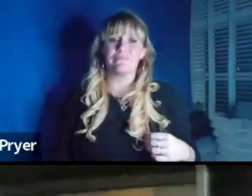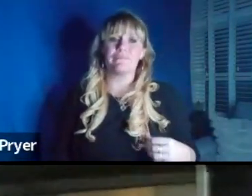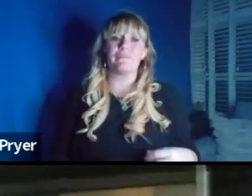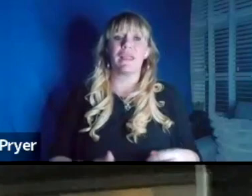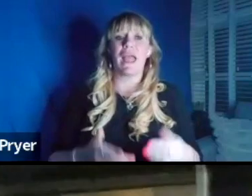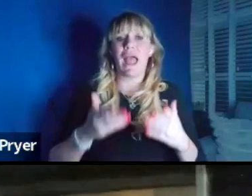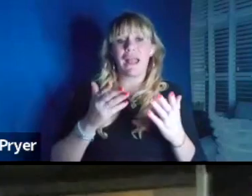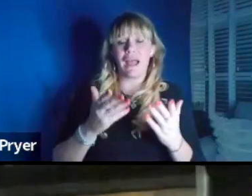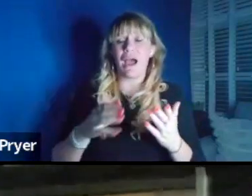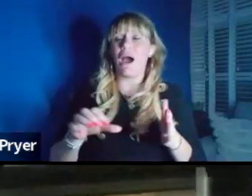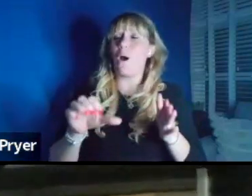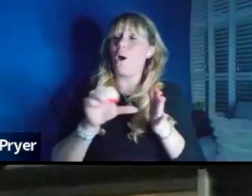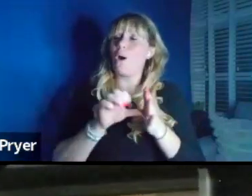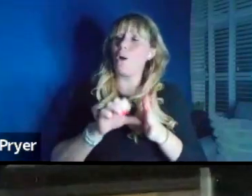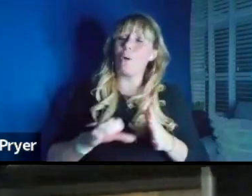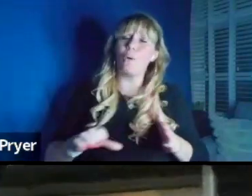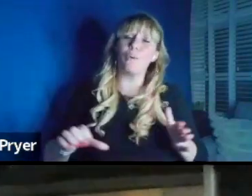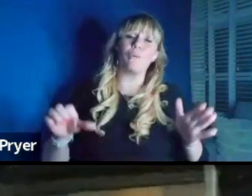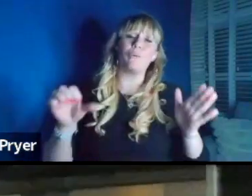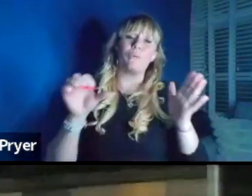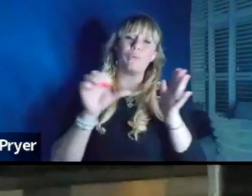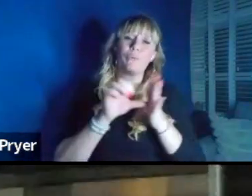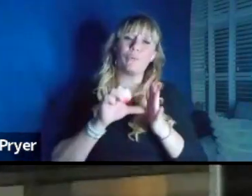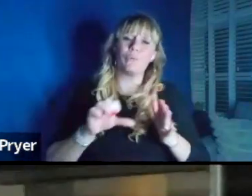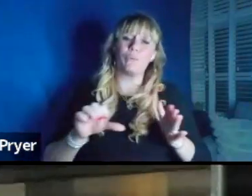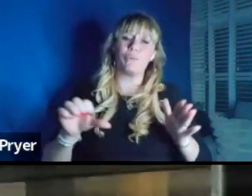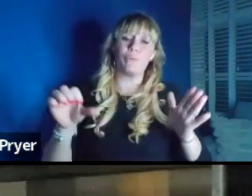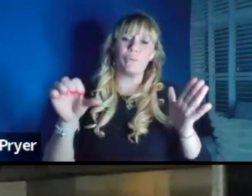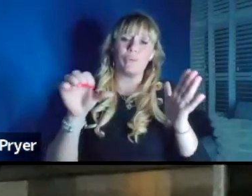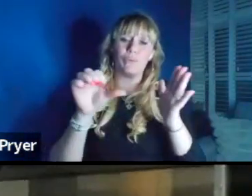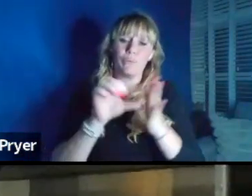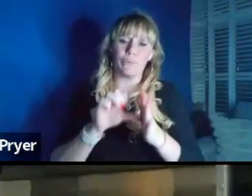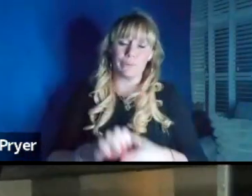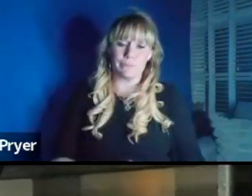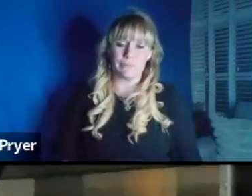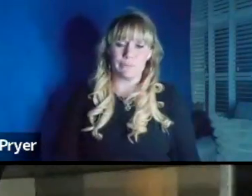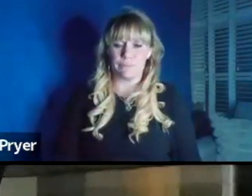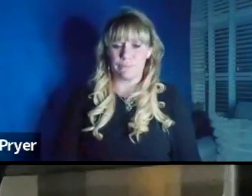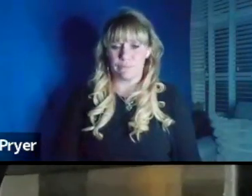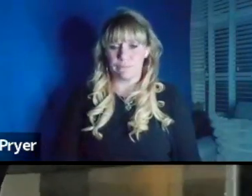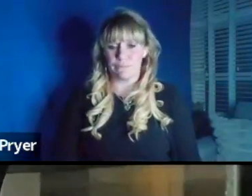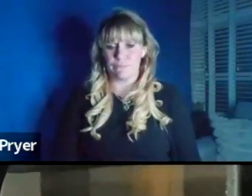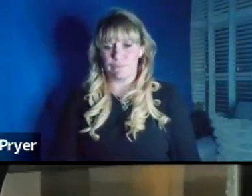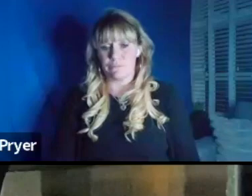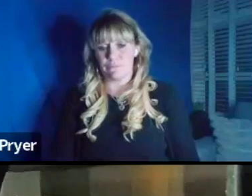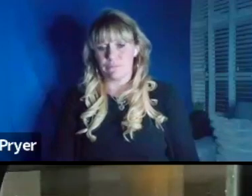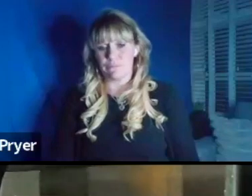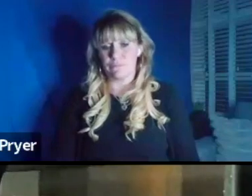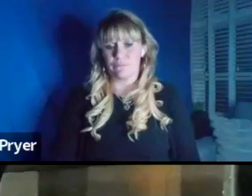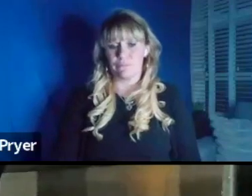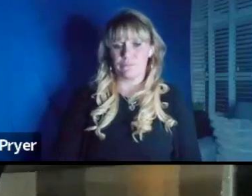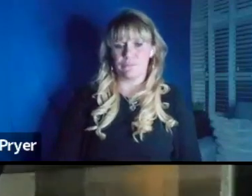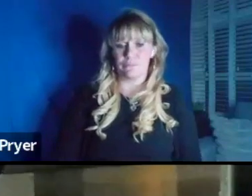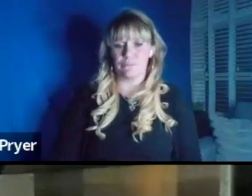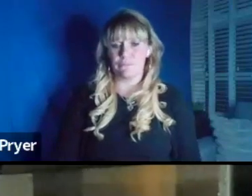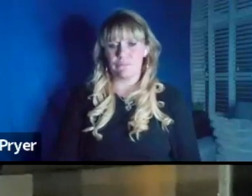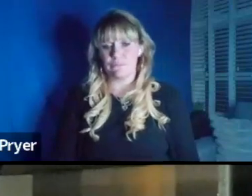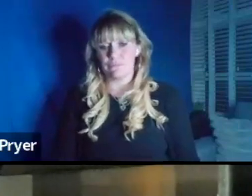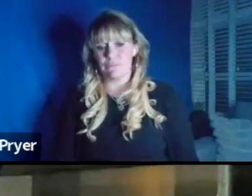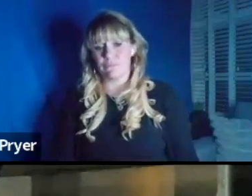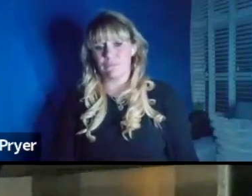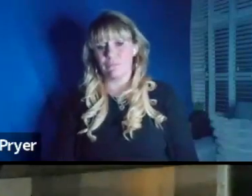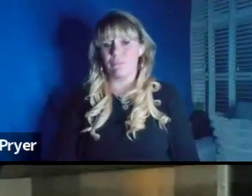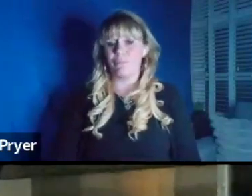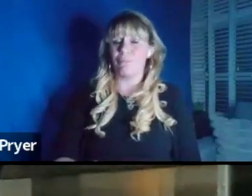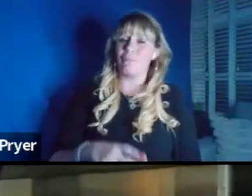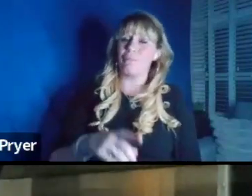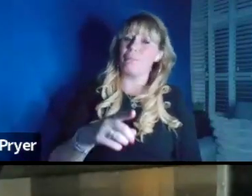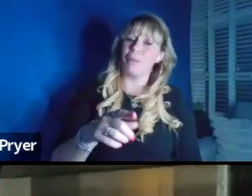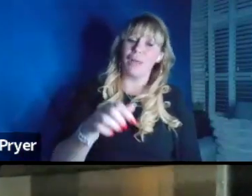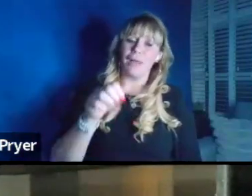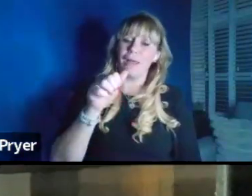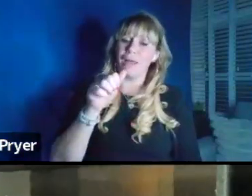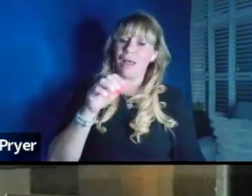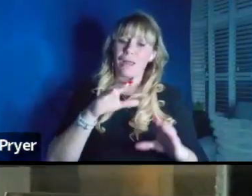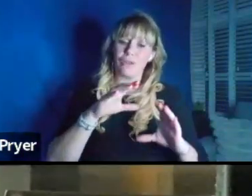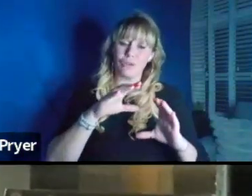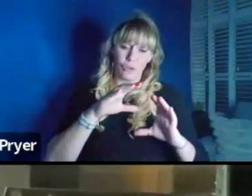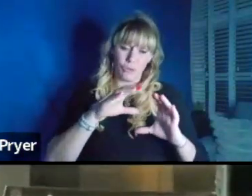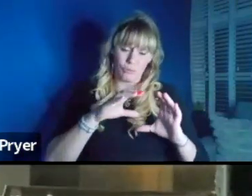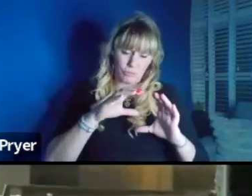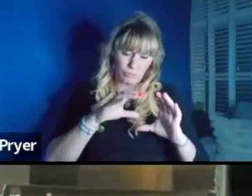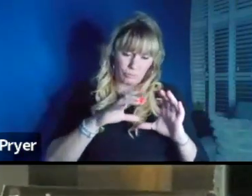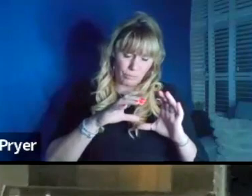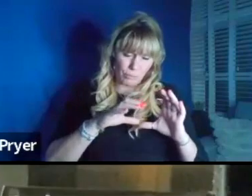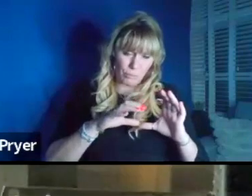It's obvious your tenderness